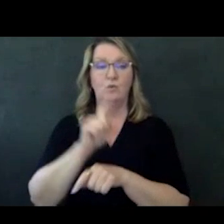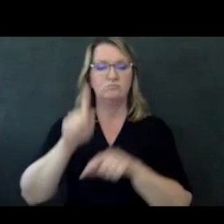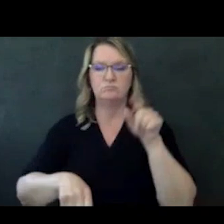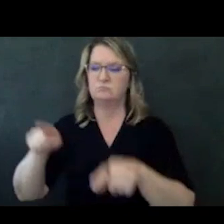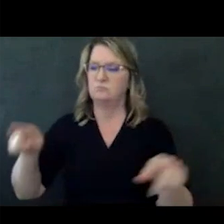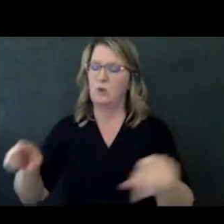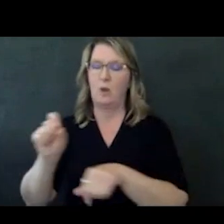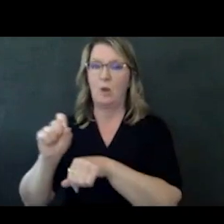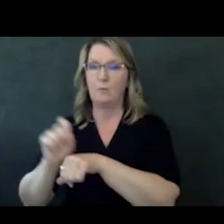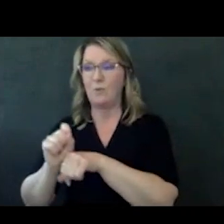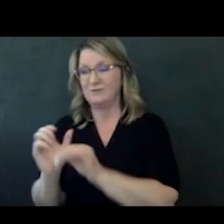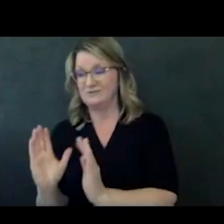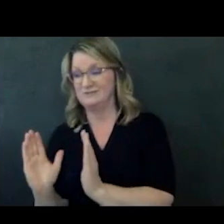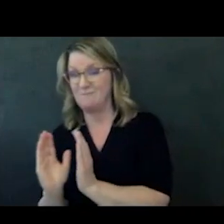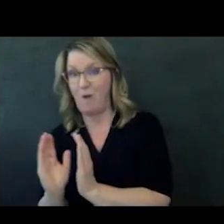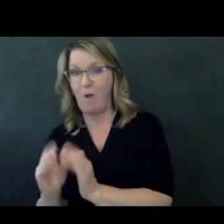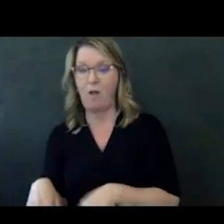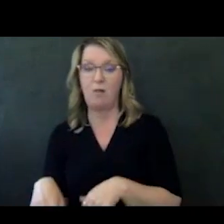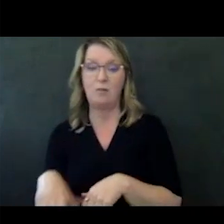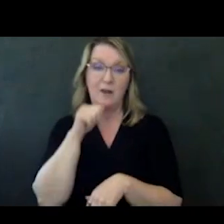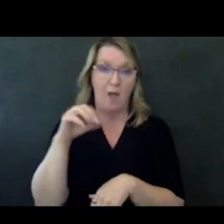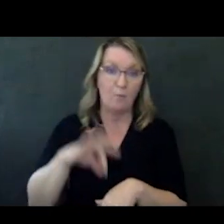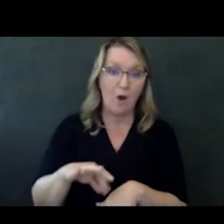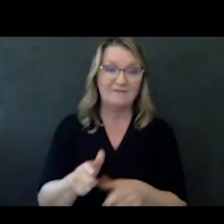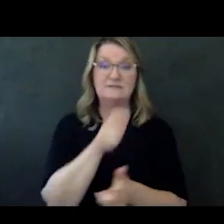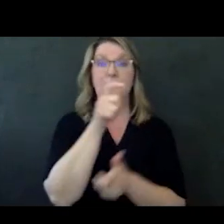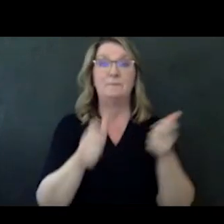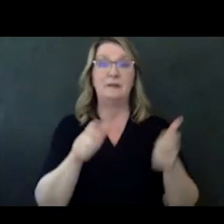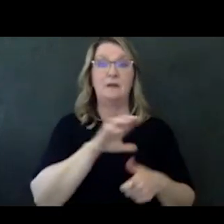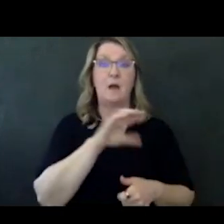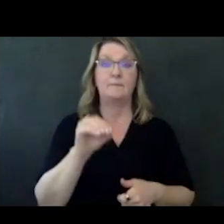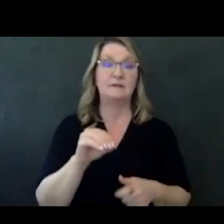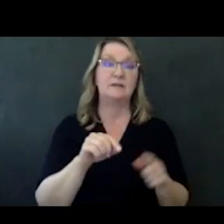small employers, area nonprofits, and larger companies with multiple chains or factories,